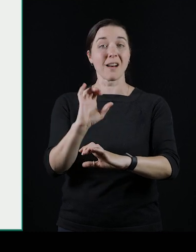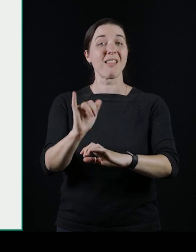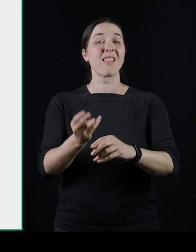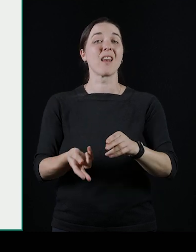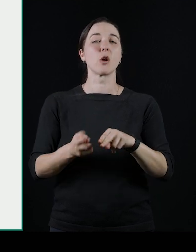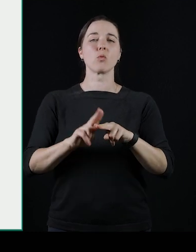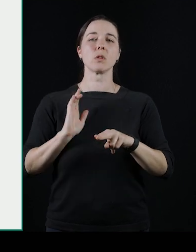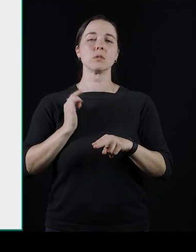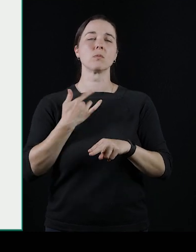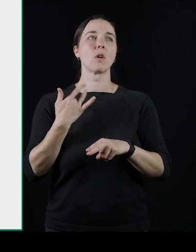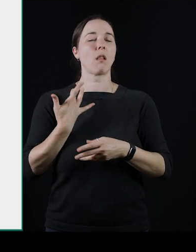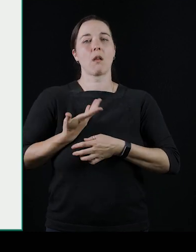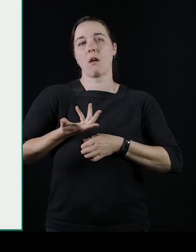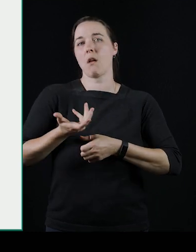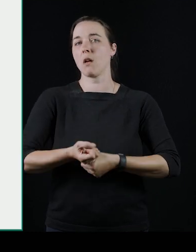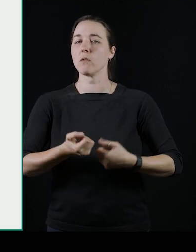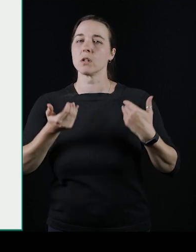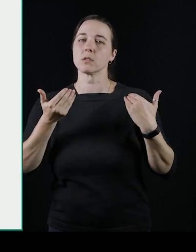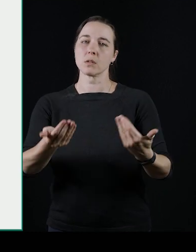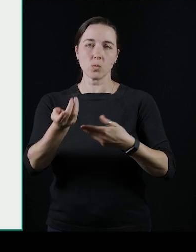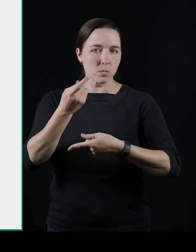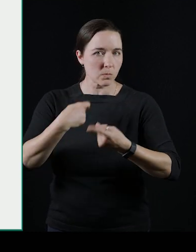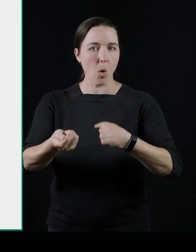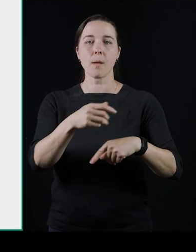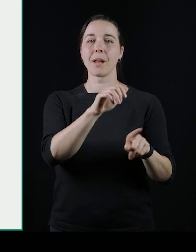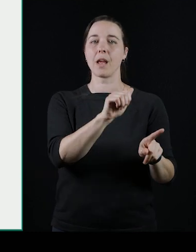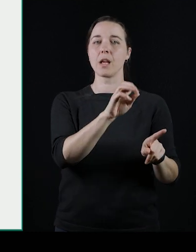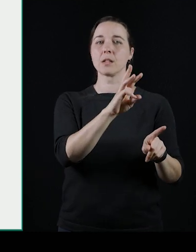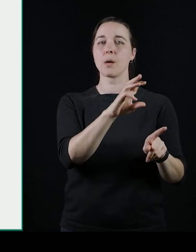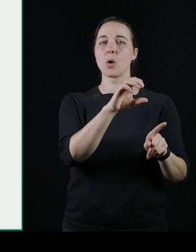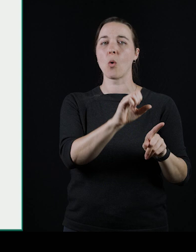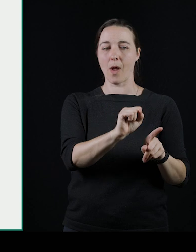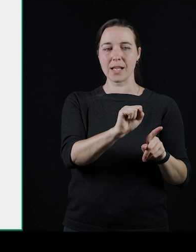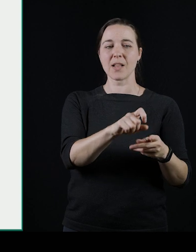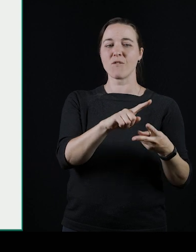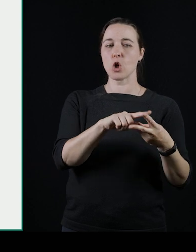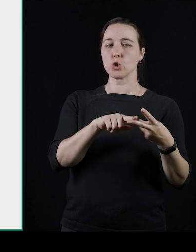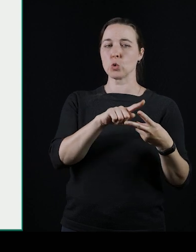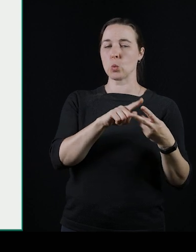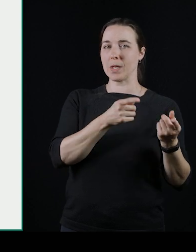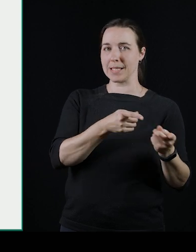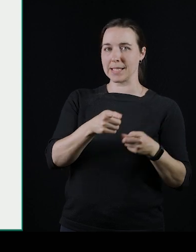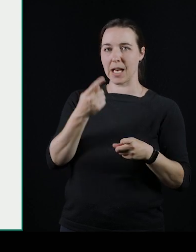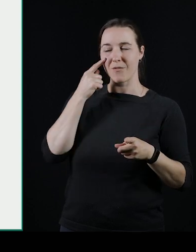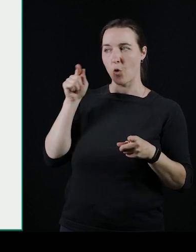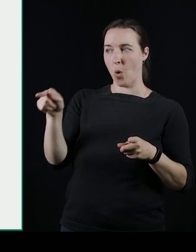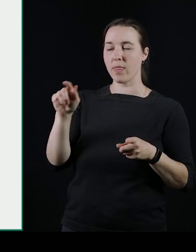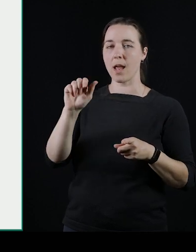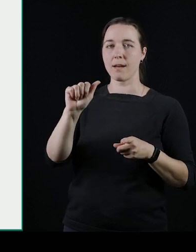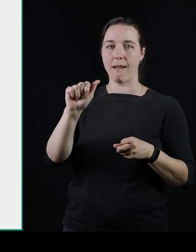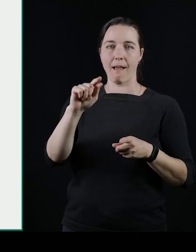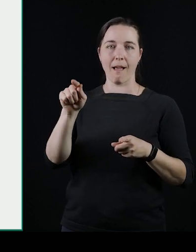This increased our confidence in swapping out the AWS EC2 instances with the Azure VMs.